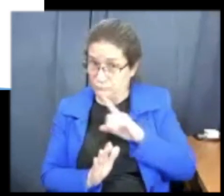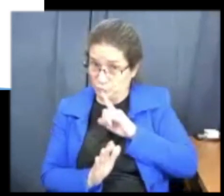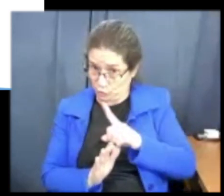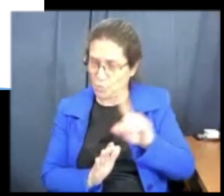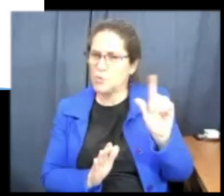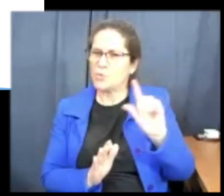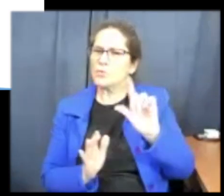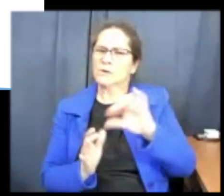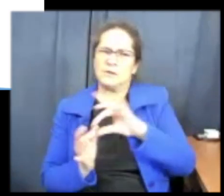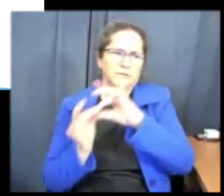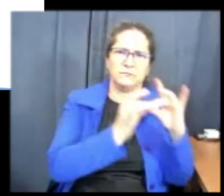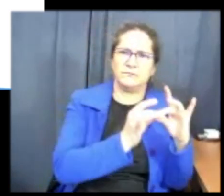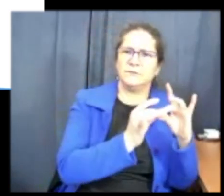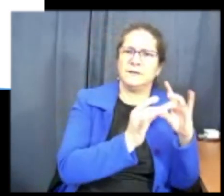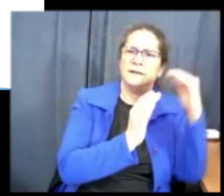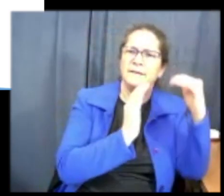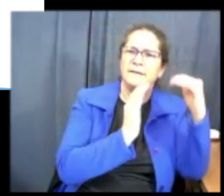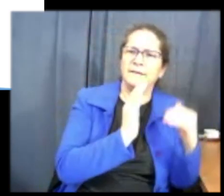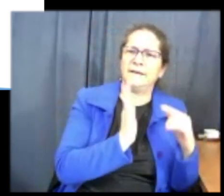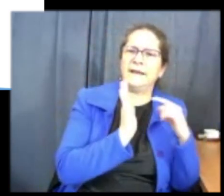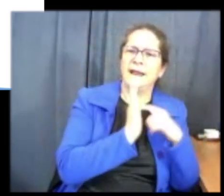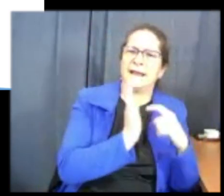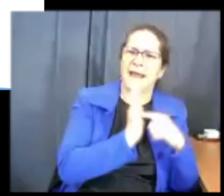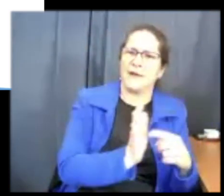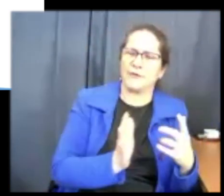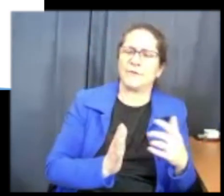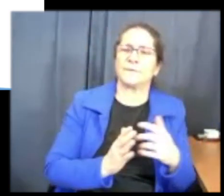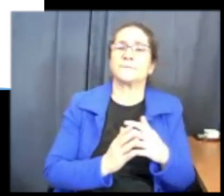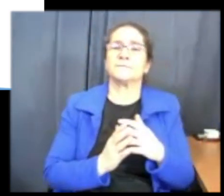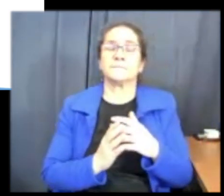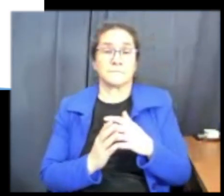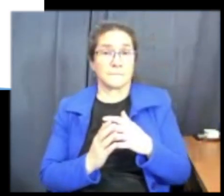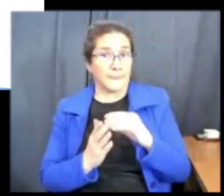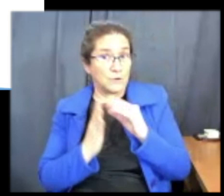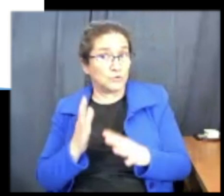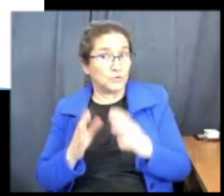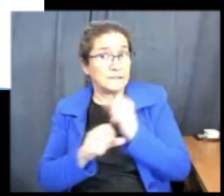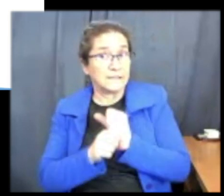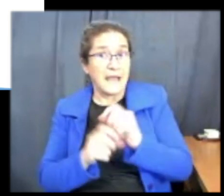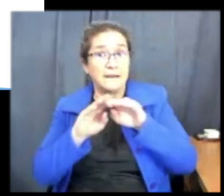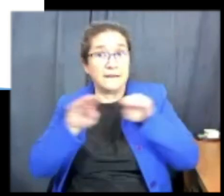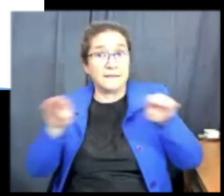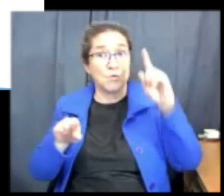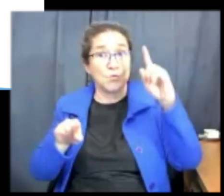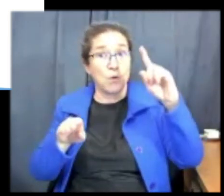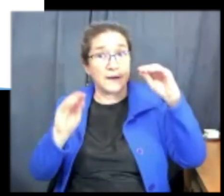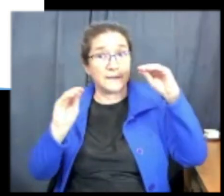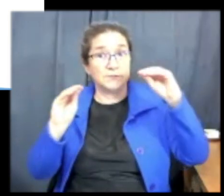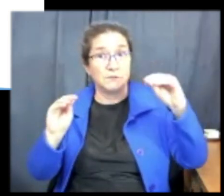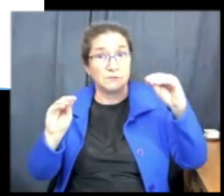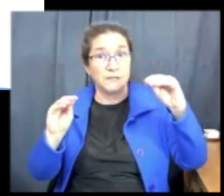Where were students receiving Tier 1 instruction? We could go back and we could check some of that LRE data